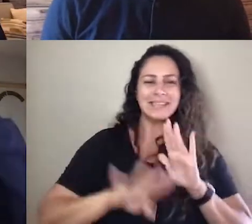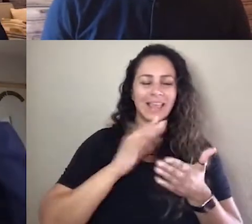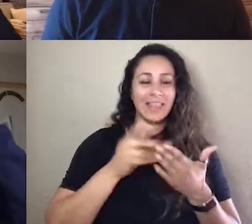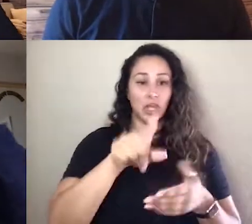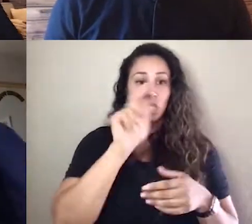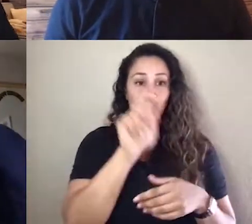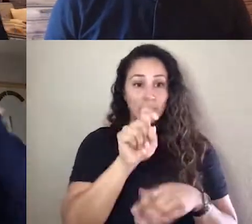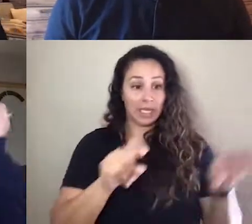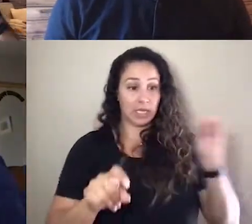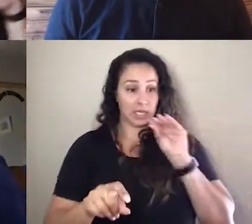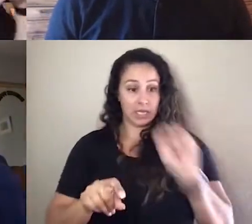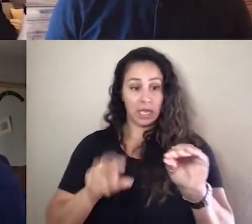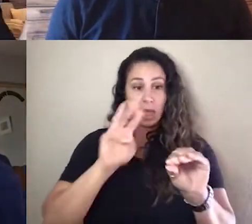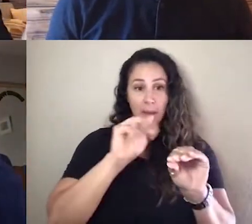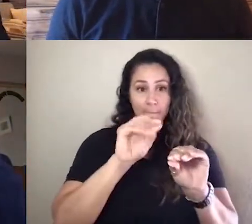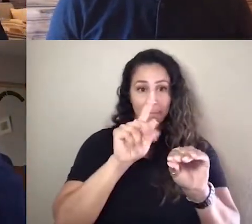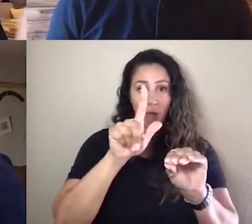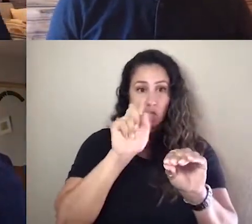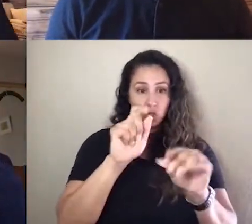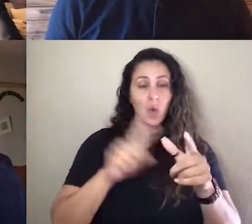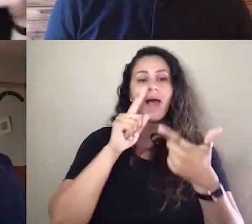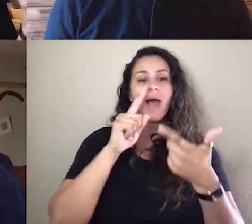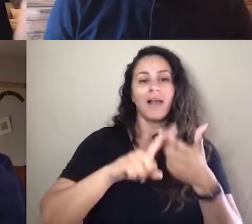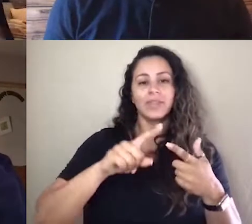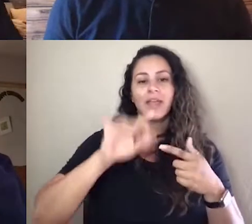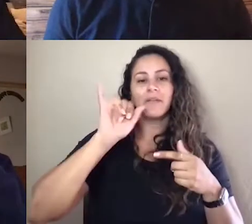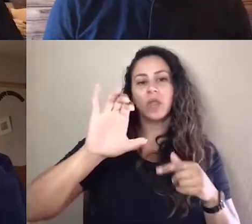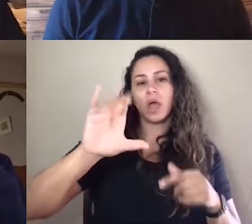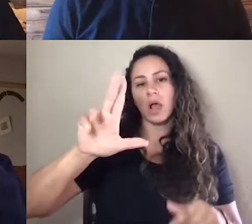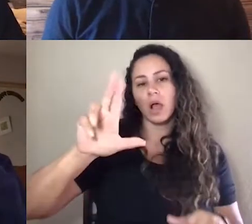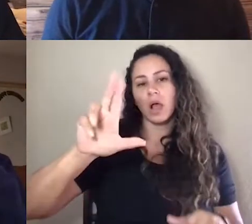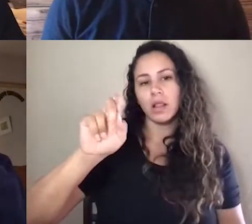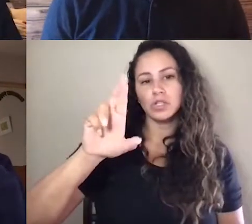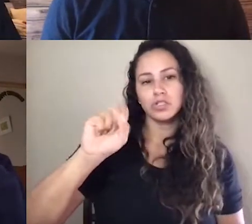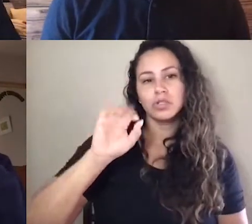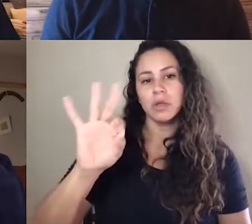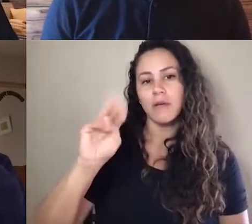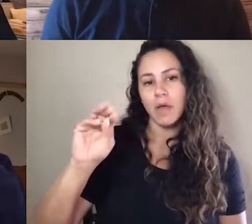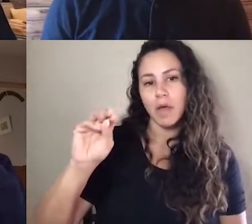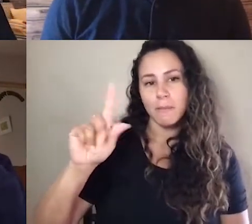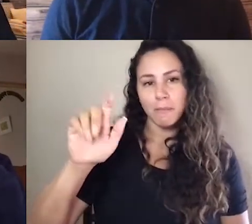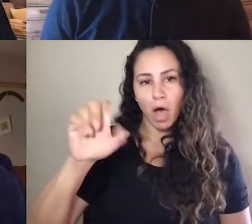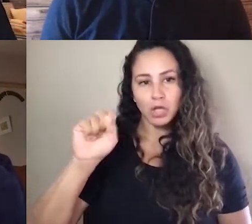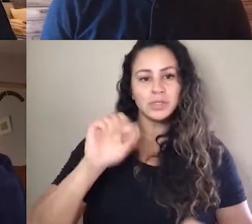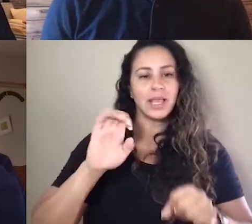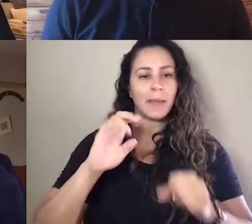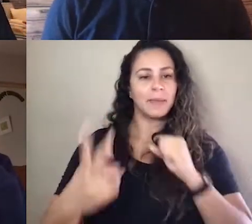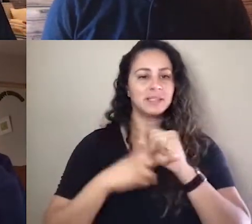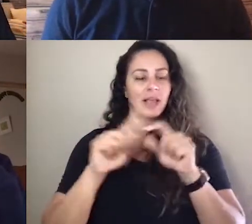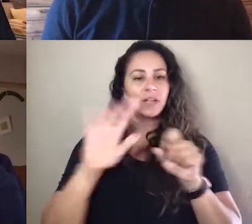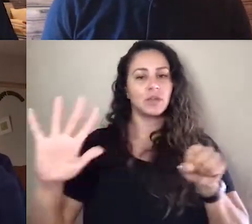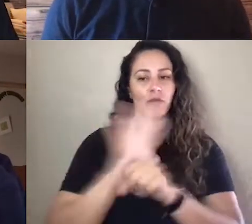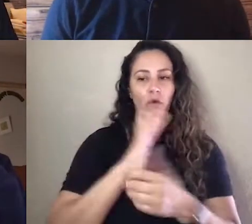AND INDIVIDUAL MODULE AND THOSE CLUSTERS OF MODULES CAN BE WITH SECTIONS TO BE USED ACROSS PAGES.